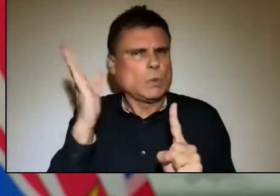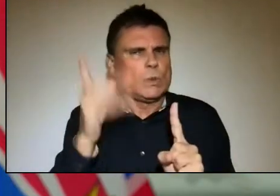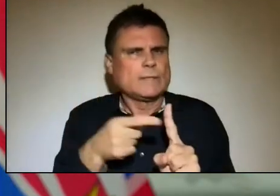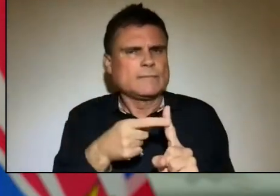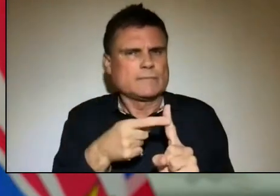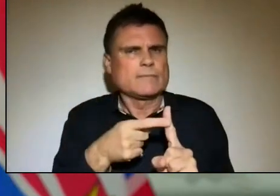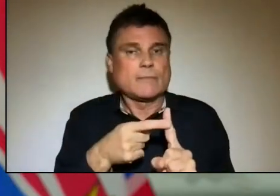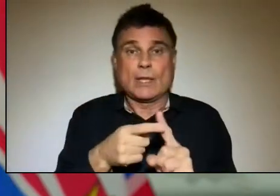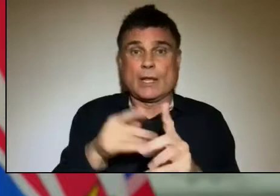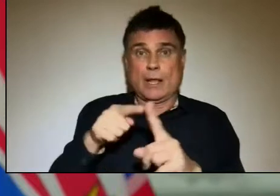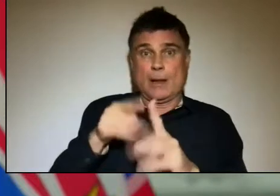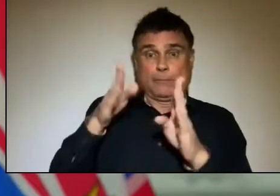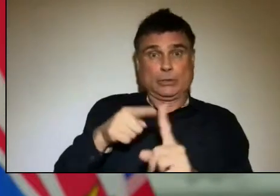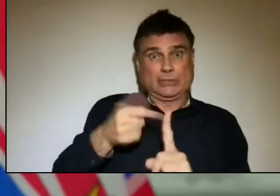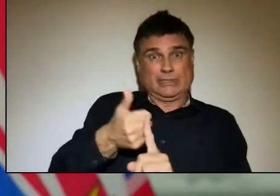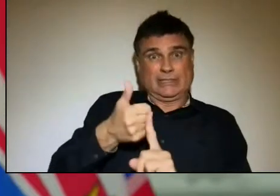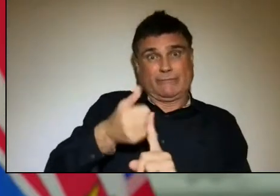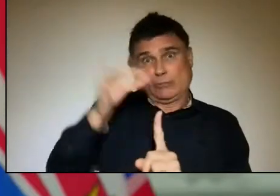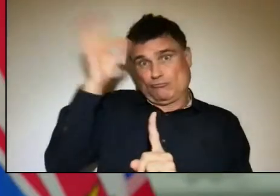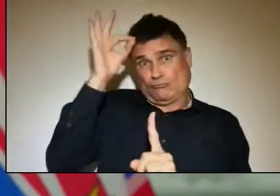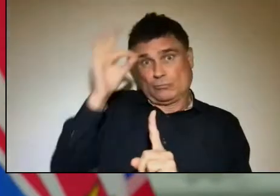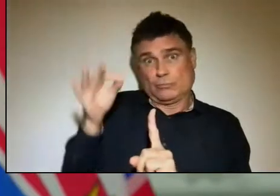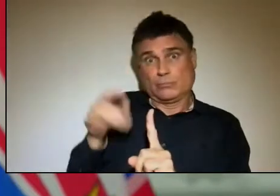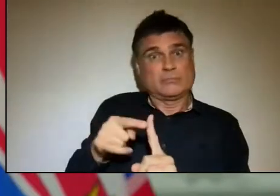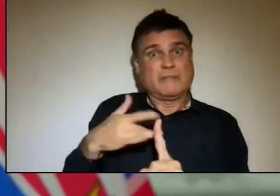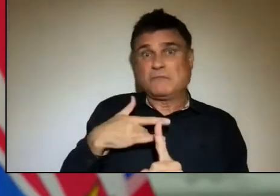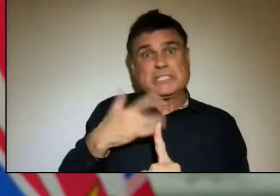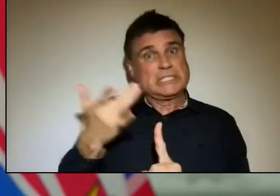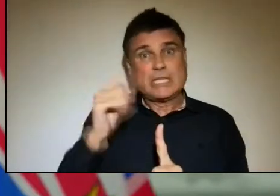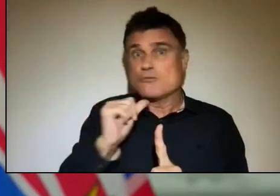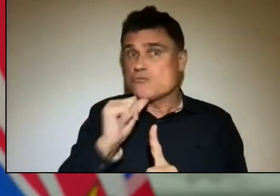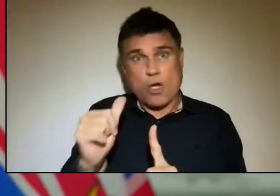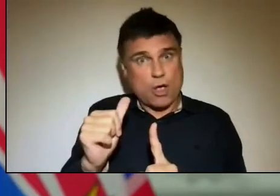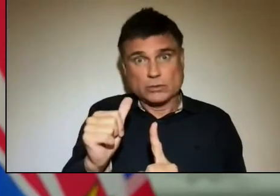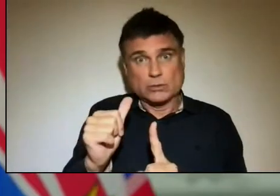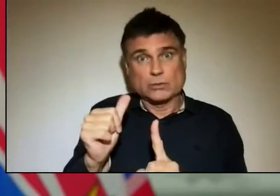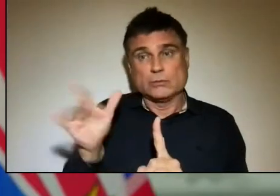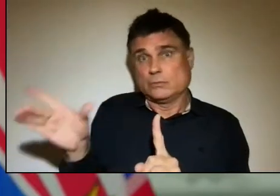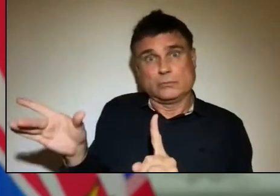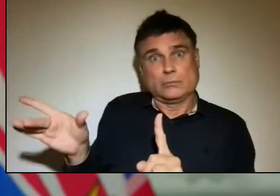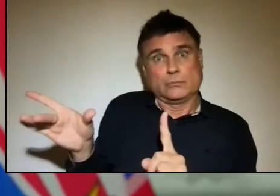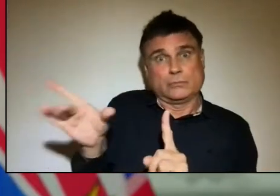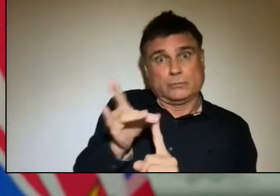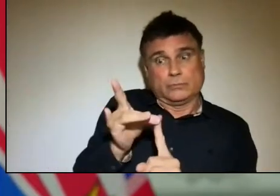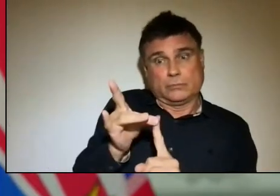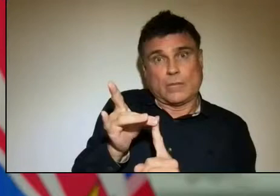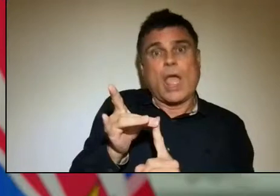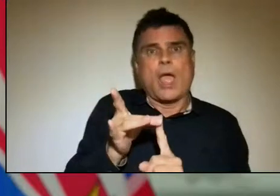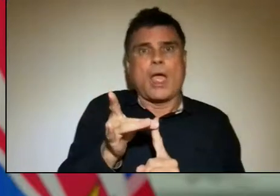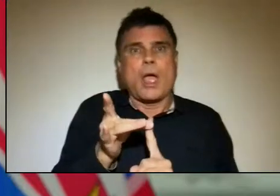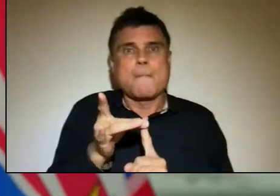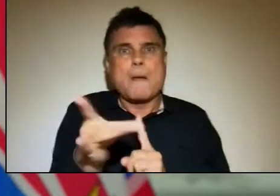others often before they realize that they have -- that they're able to transmit it.